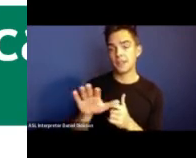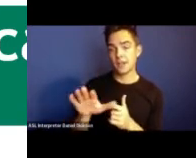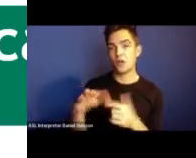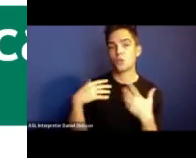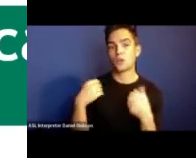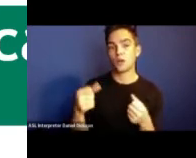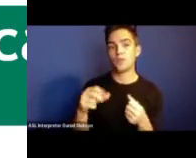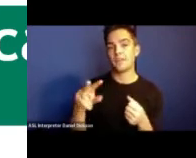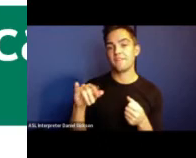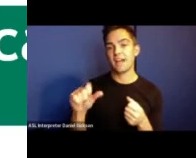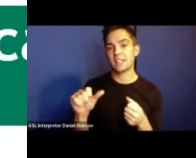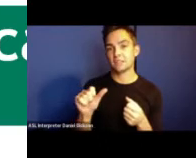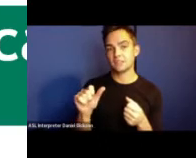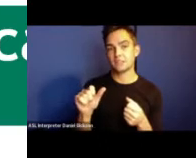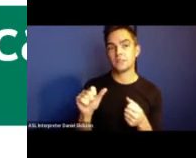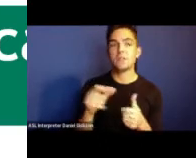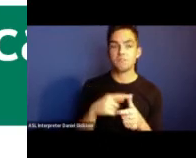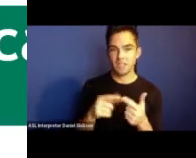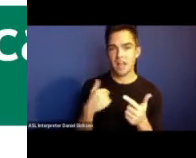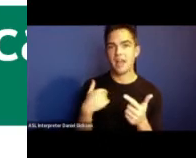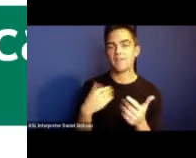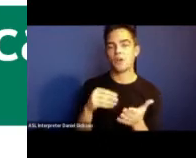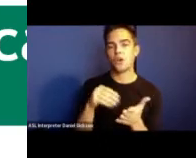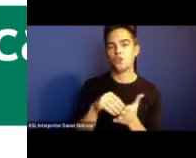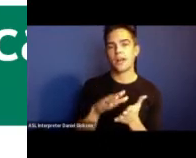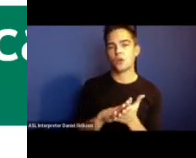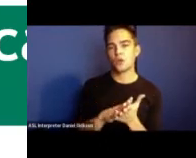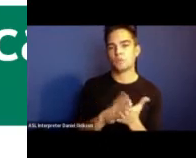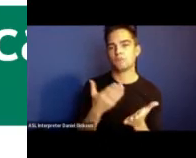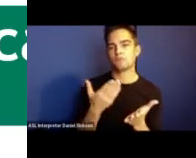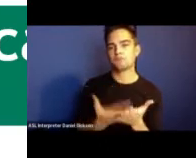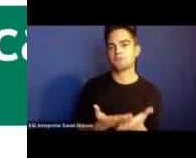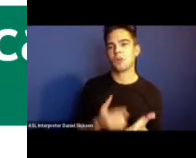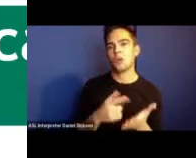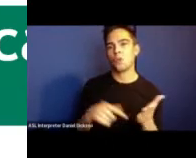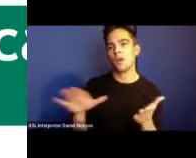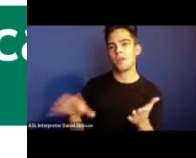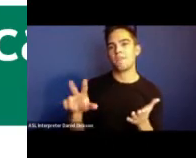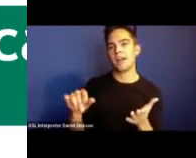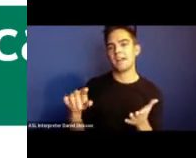supposed to be, then I will have a record of what their vital signs were prior to a relapse,